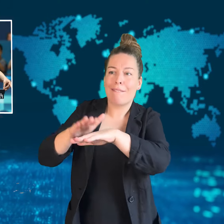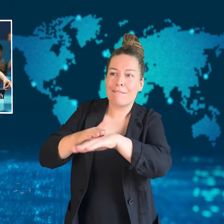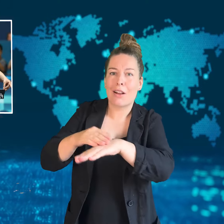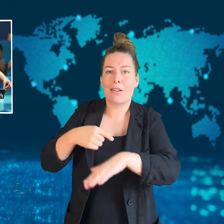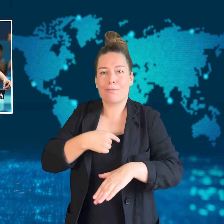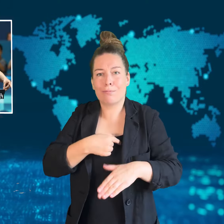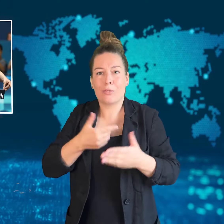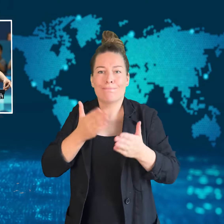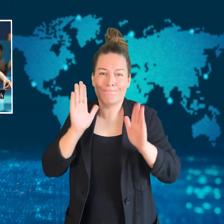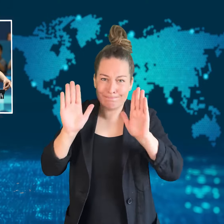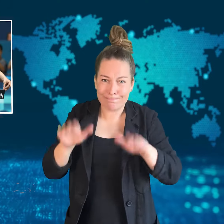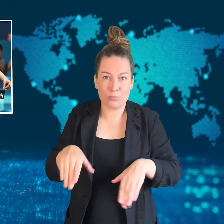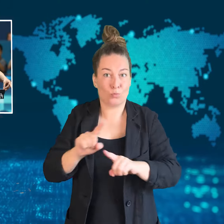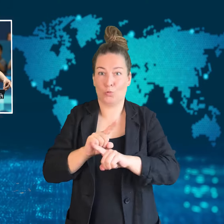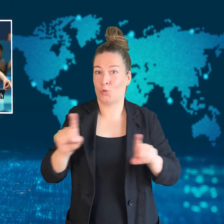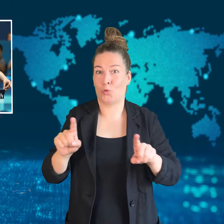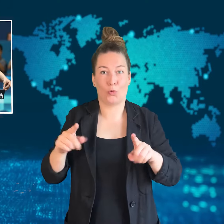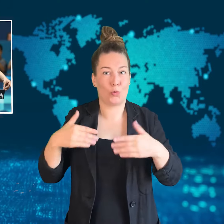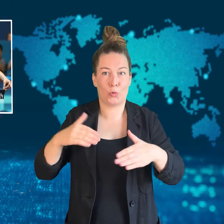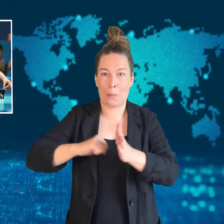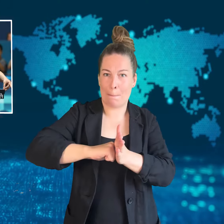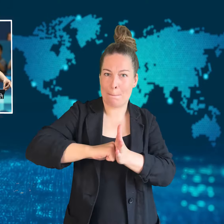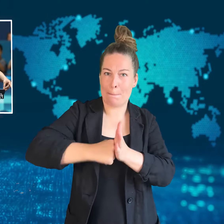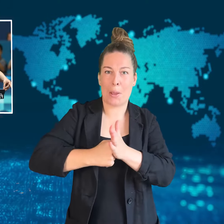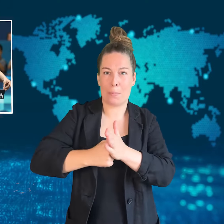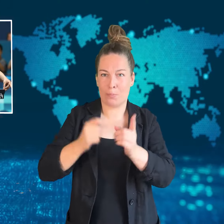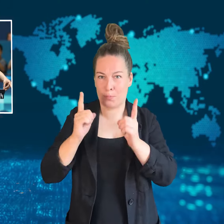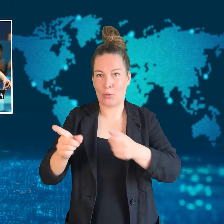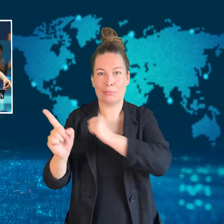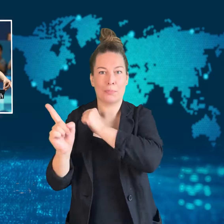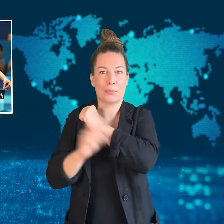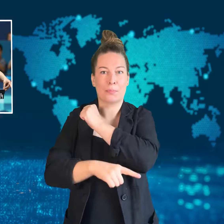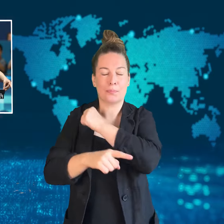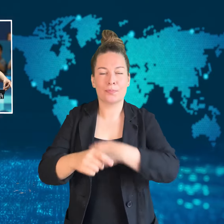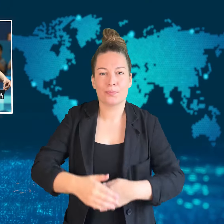during the self-criticism sessions that are part of the "scrubbing process."